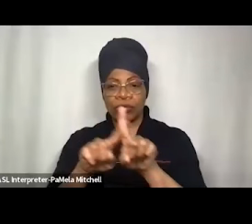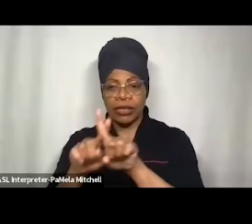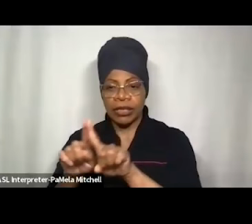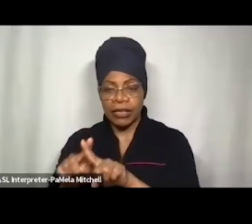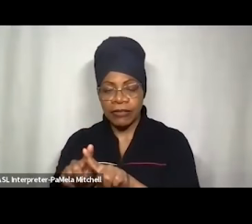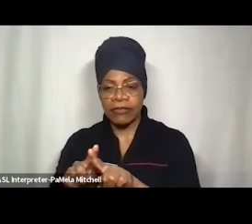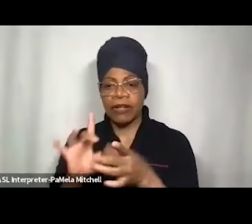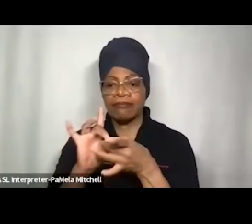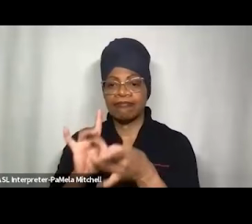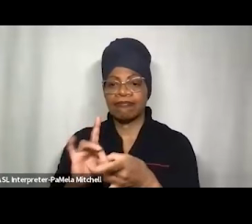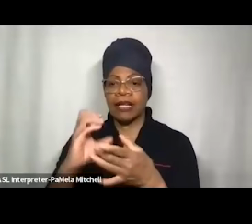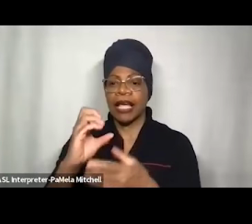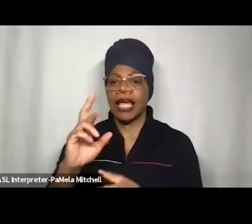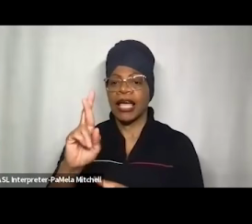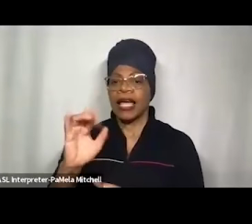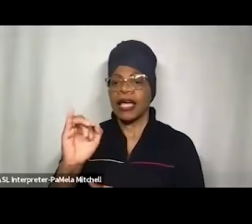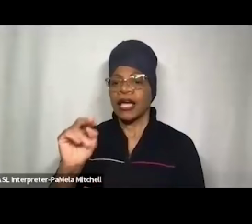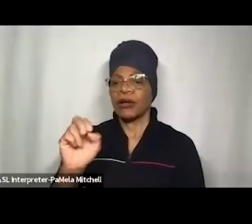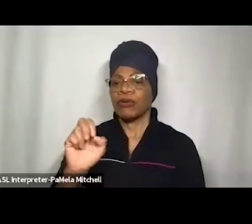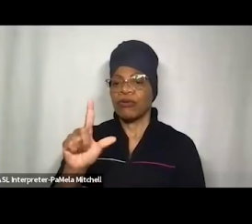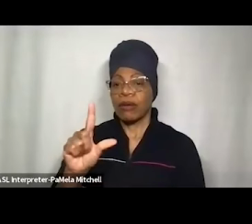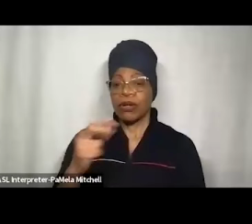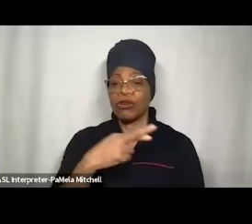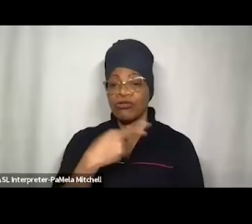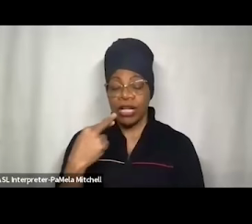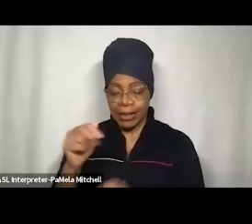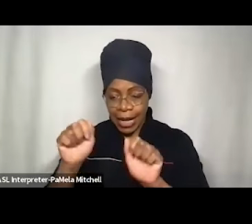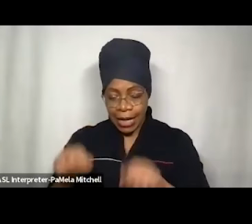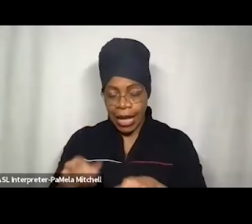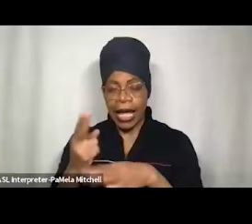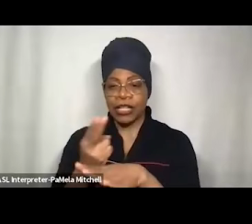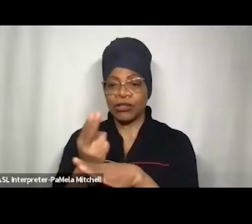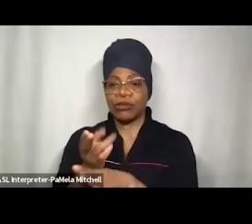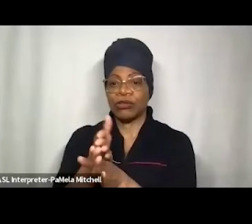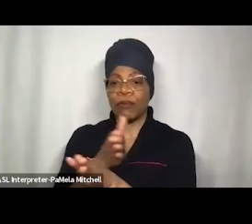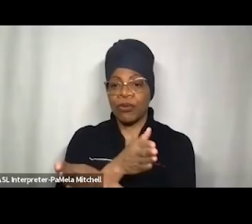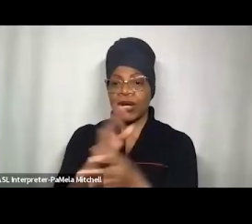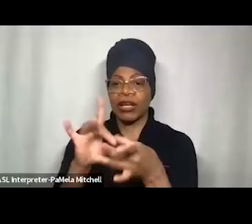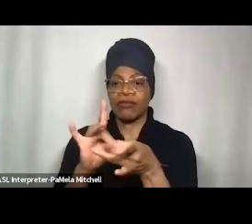Again, these can be used at the point of pre-release planning, but also at the point of intervention